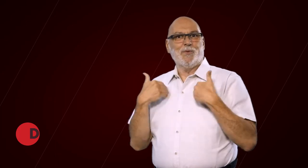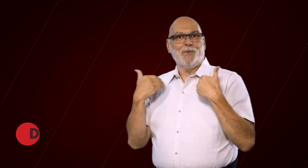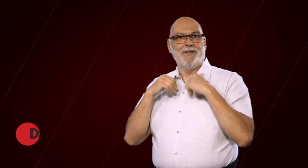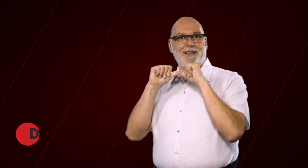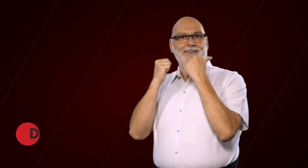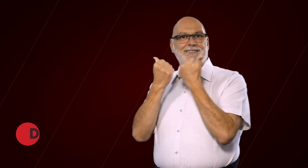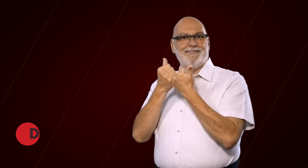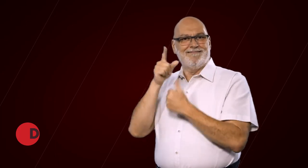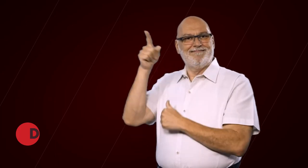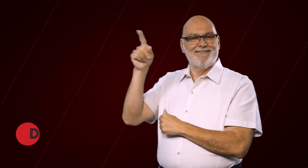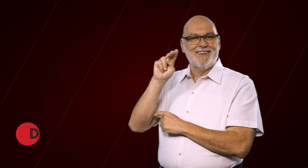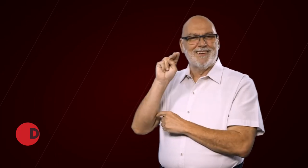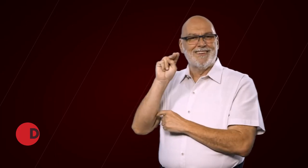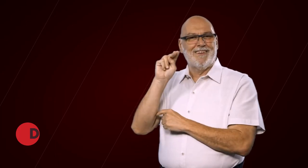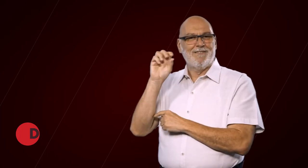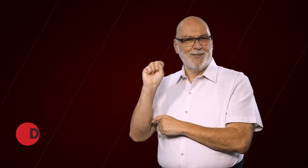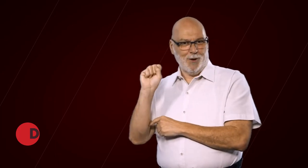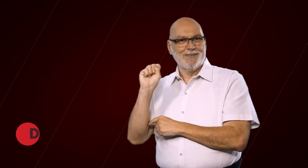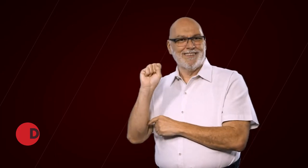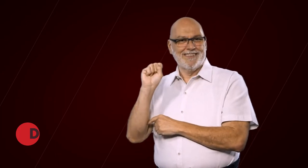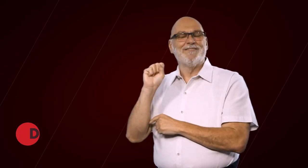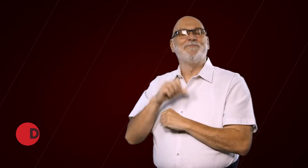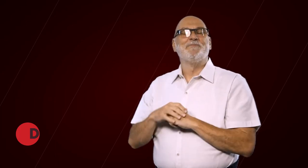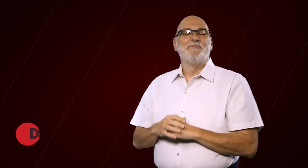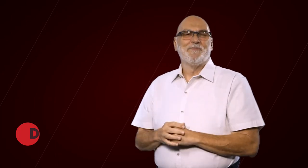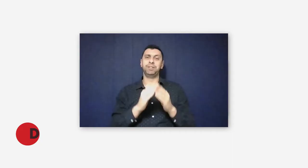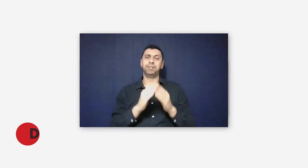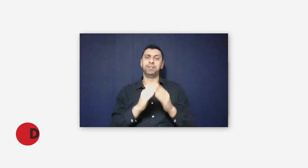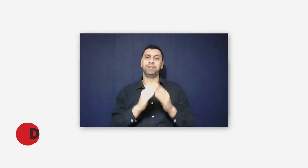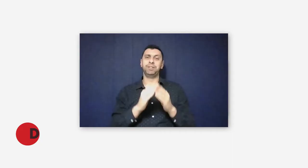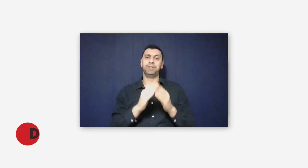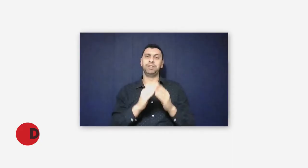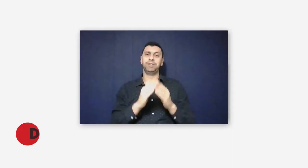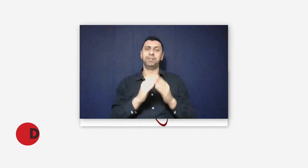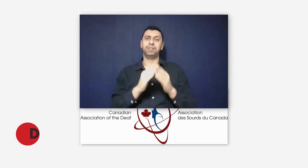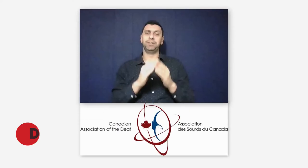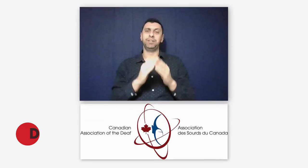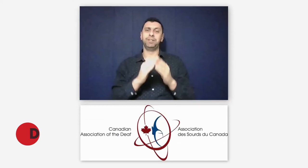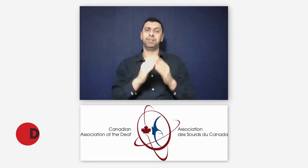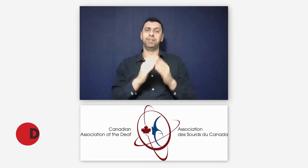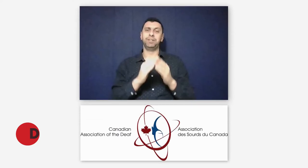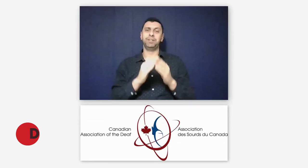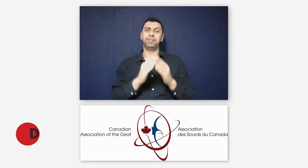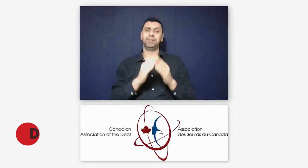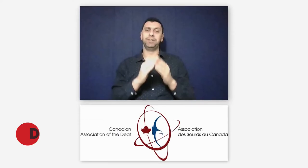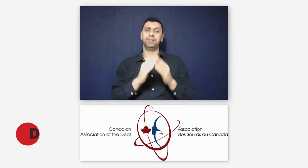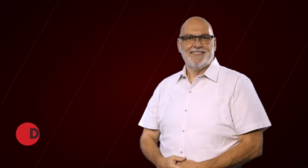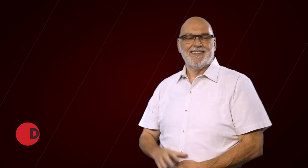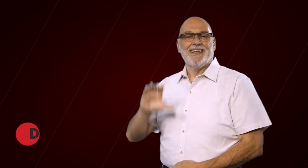Association of Nova Scotia.